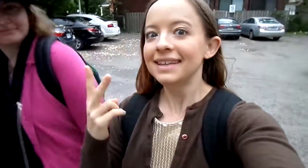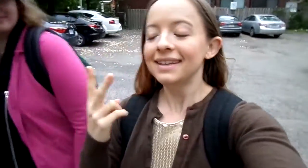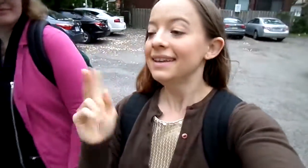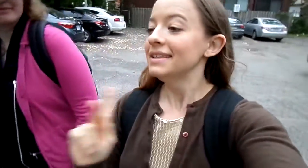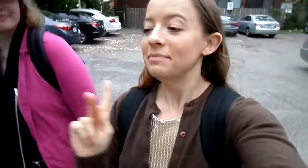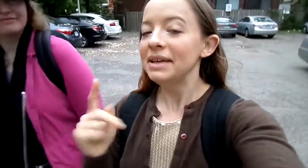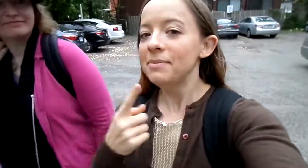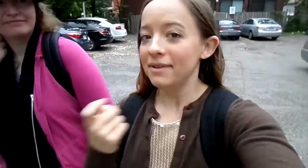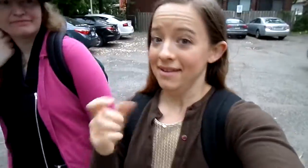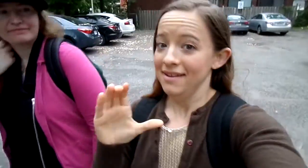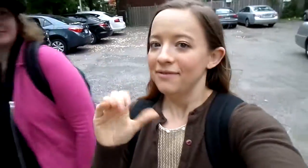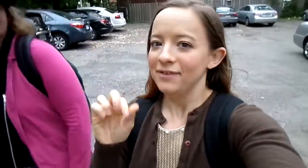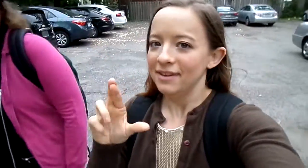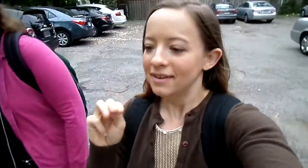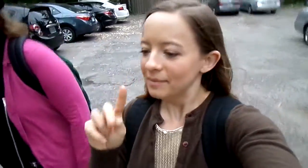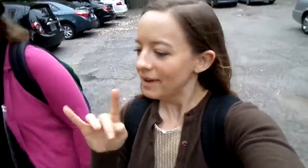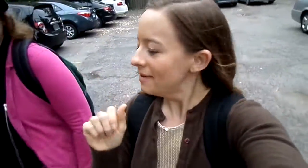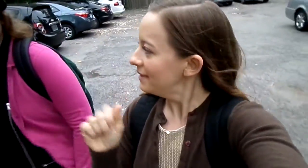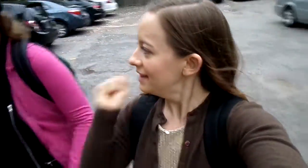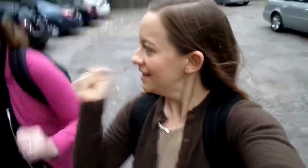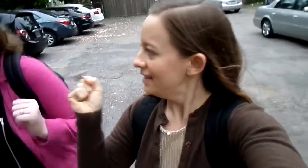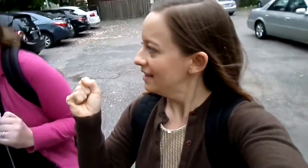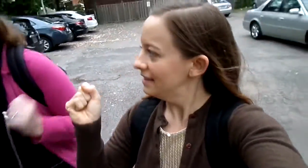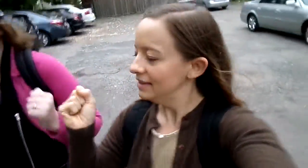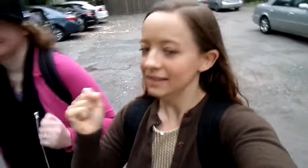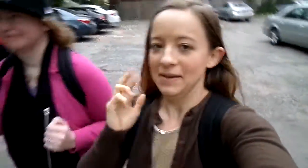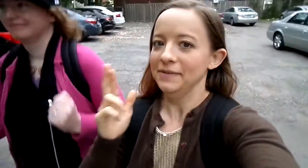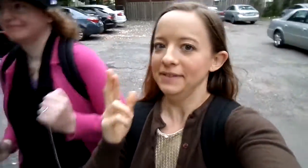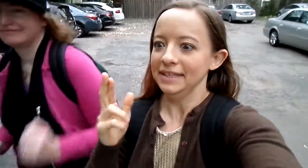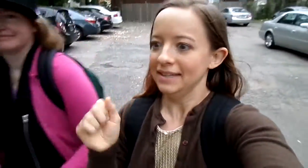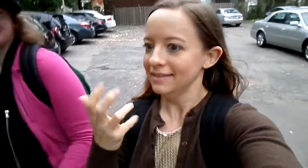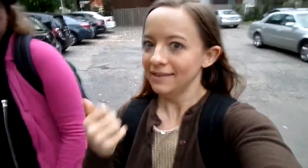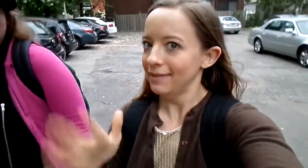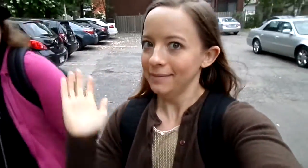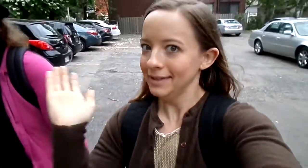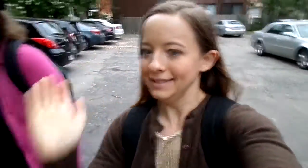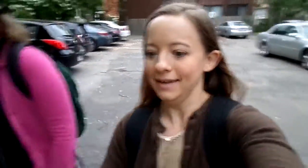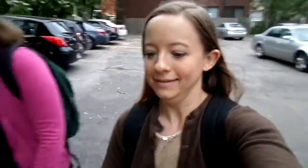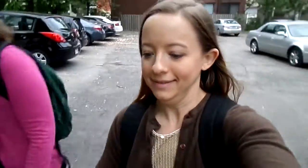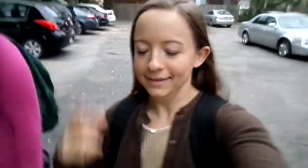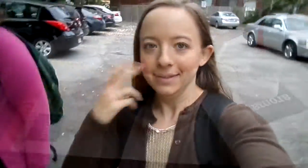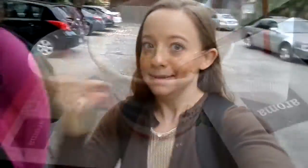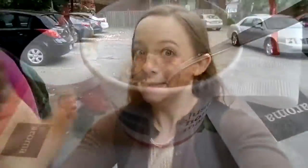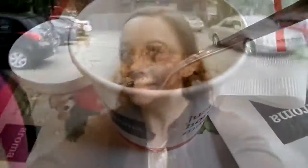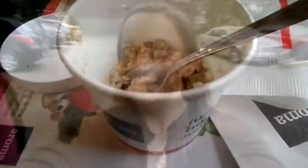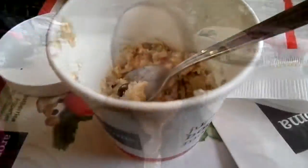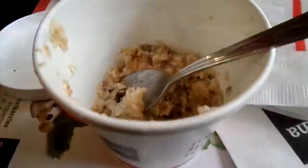and hopefully meet the people from Carmilla! Hopefully, as long as everything works out. Well see.